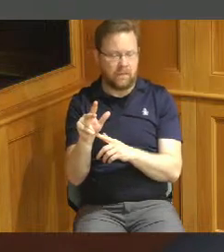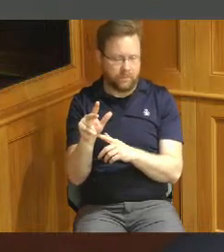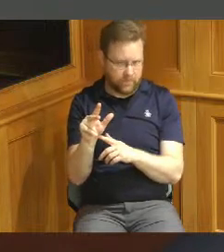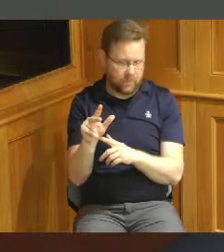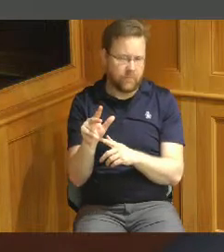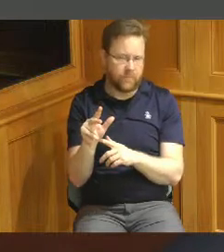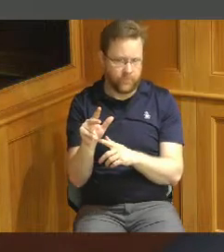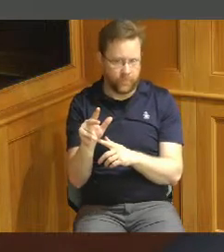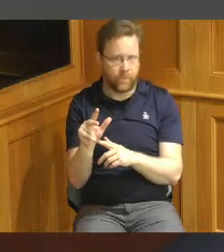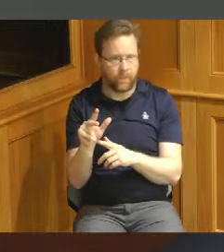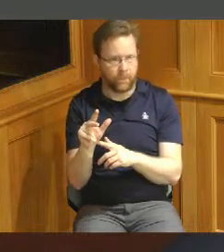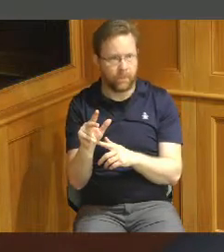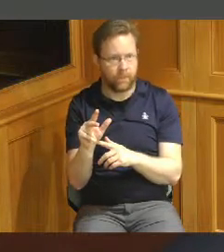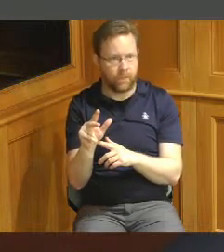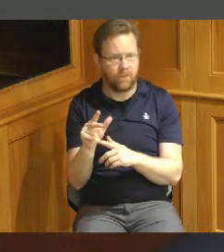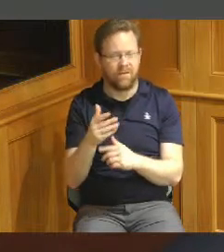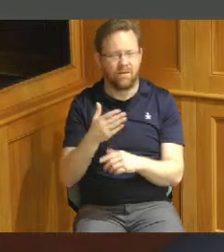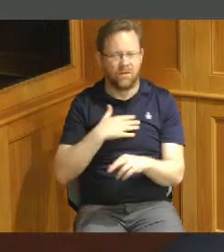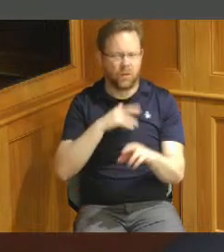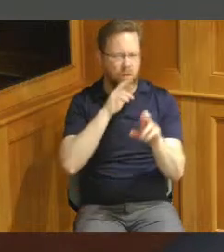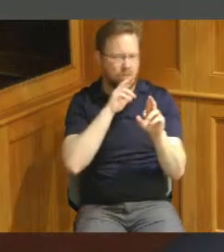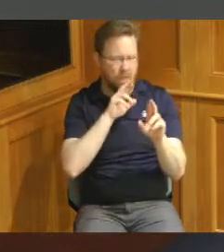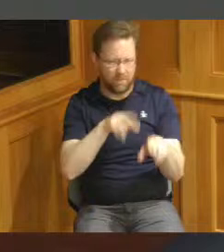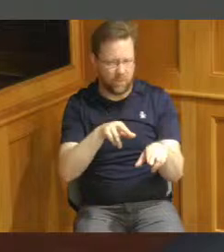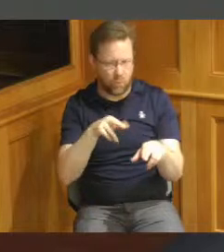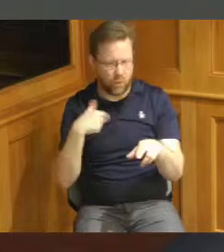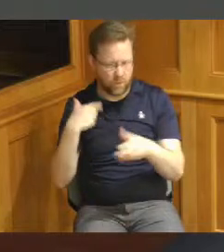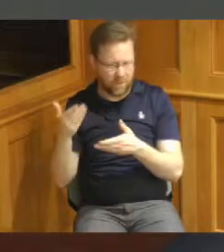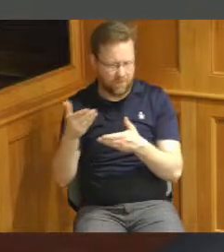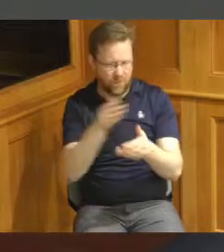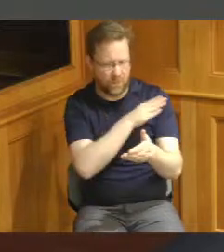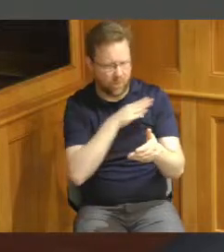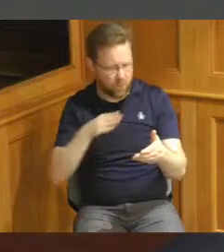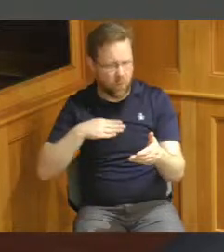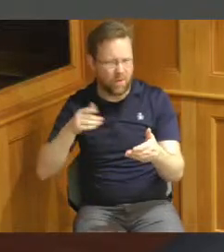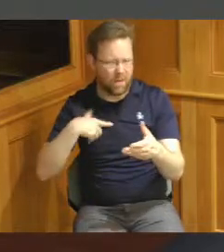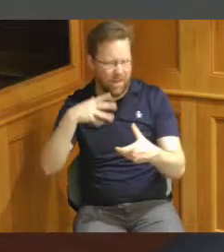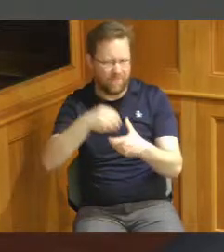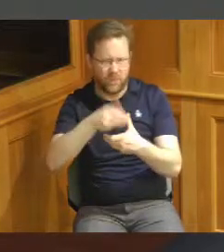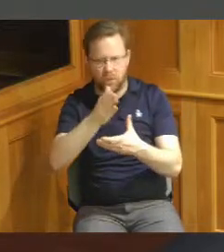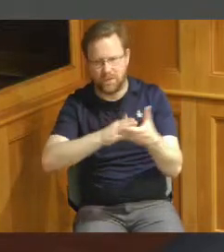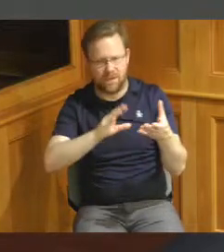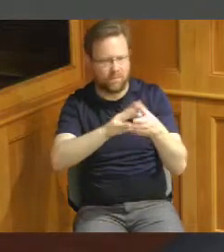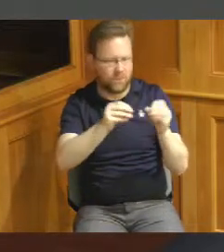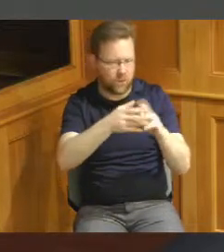goals of the Healthy Aging Grant in Ohio from the perspective that it will be used to help with food